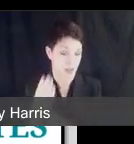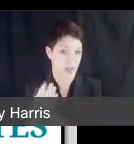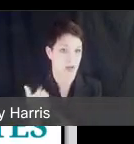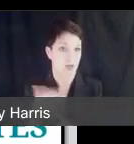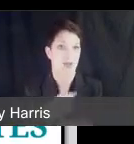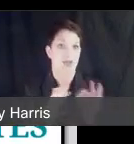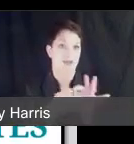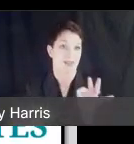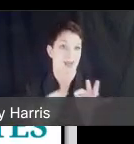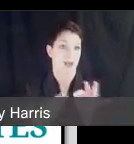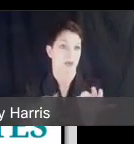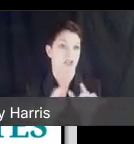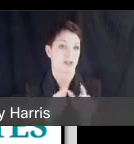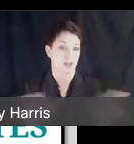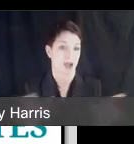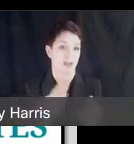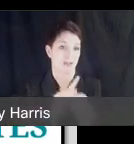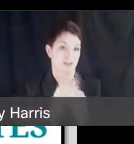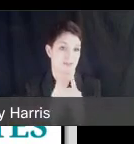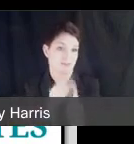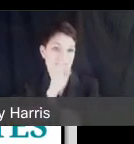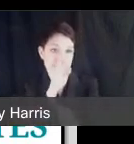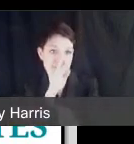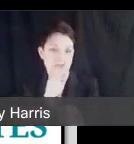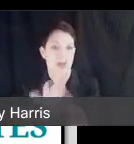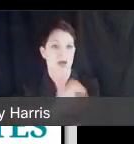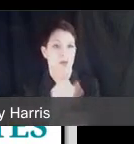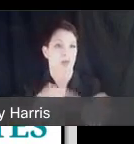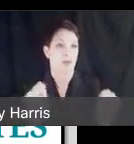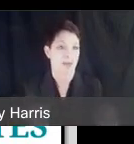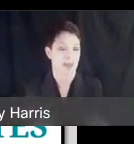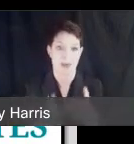that phone, so people can make an appointment in whatever language they're comfortable.